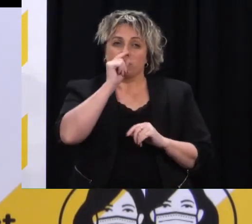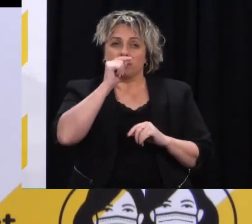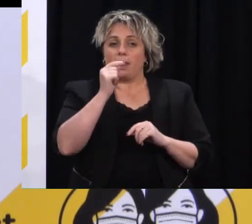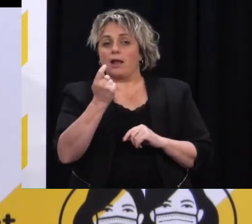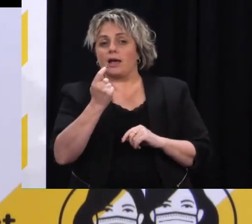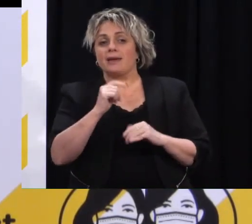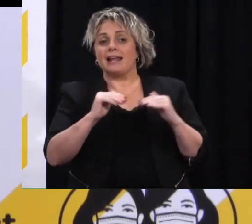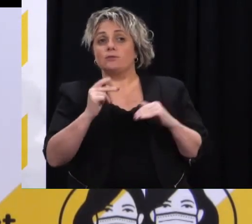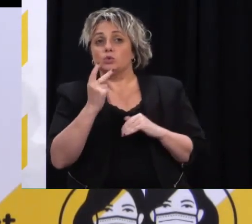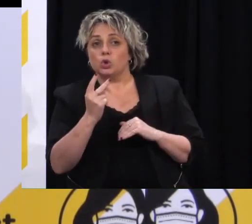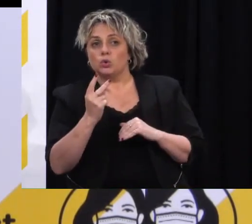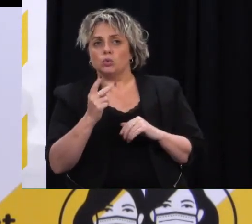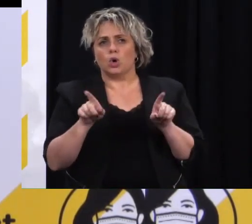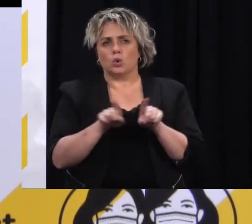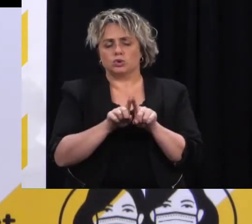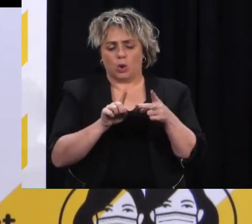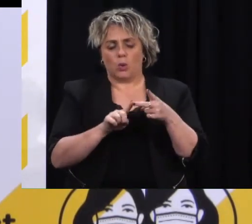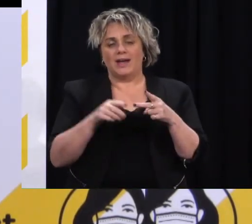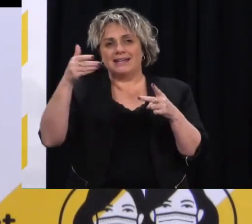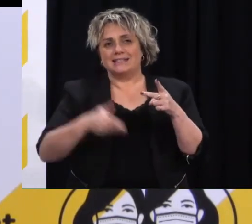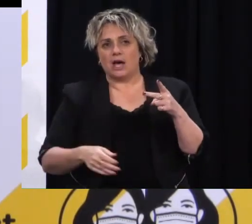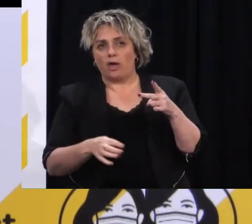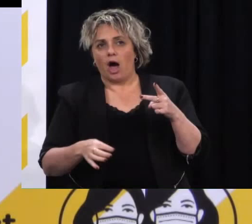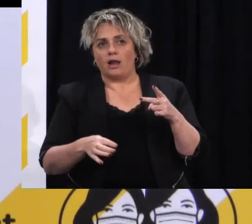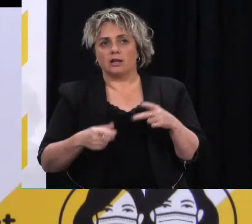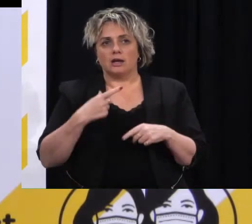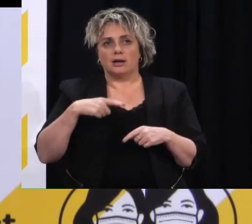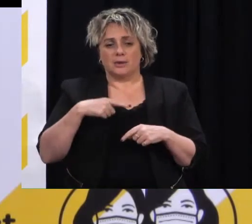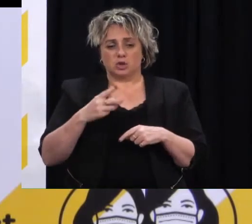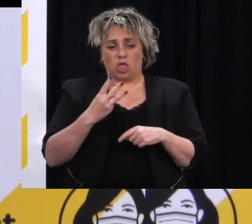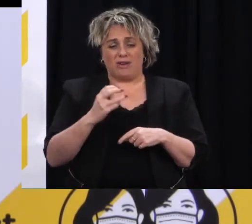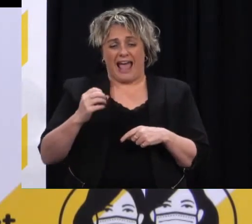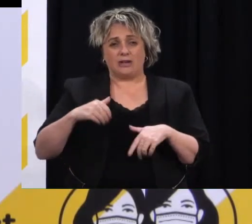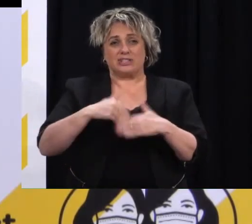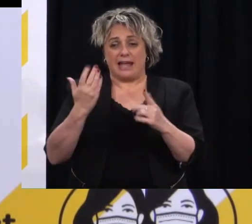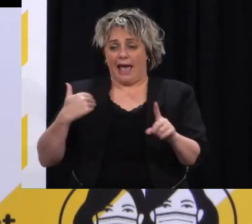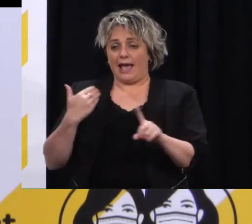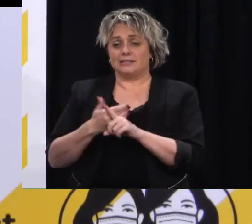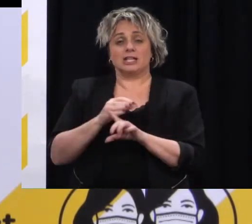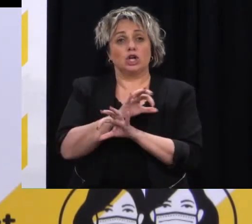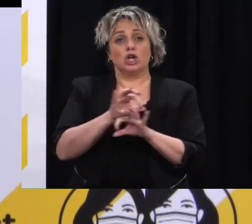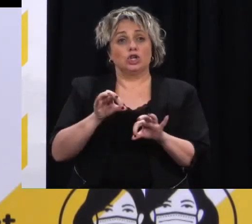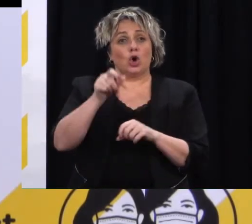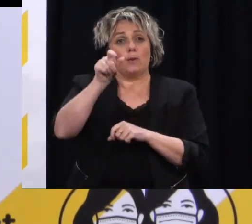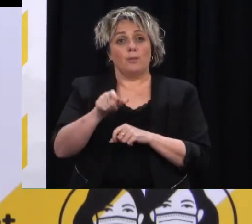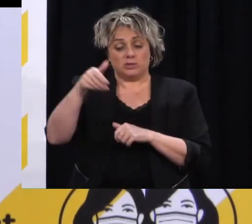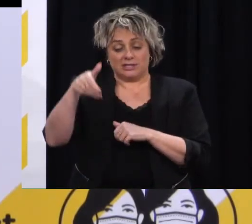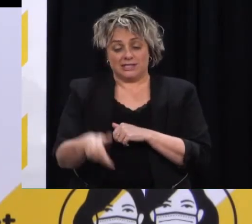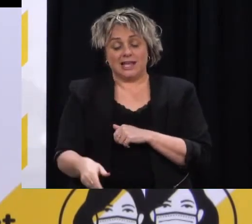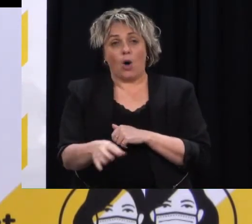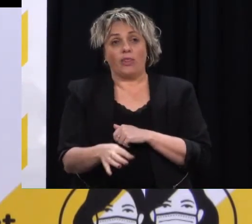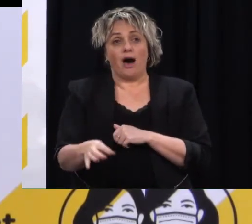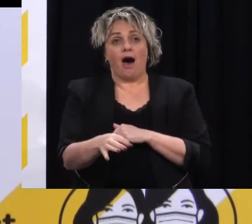alert level 3, Prime Minister..